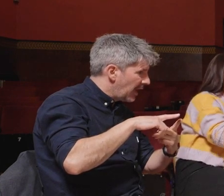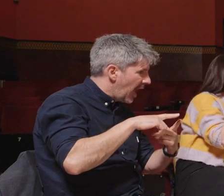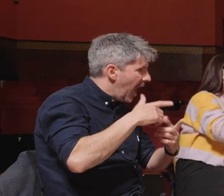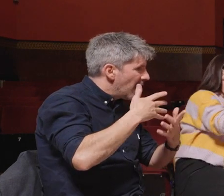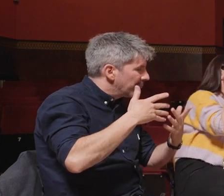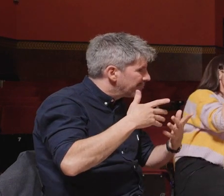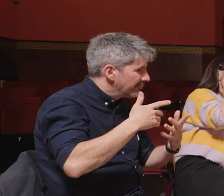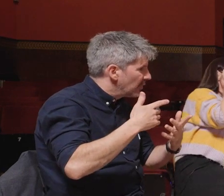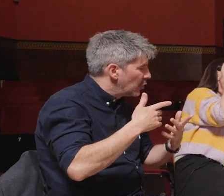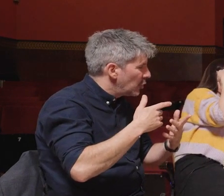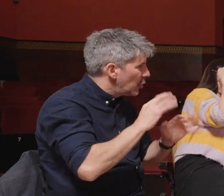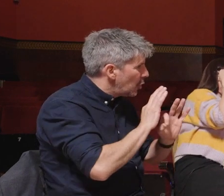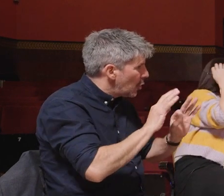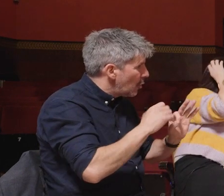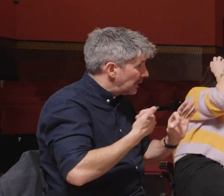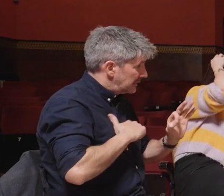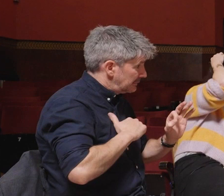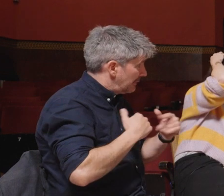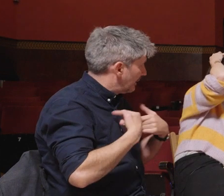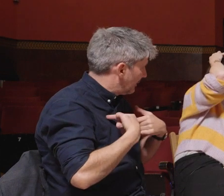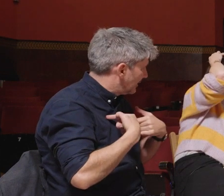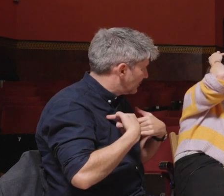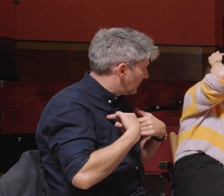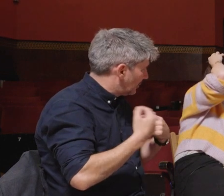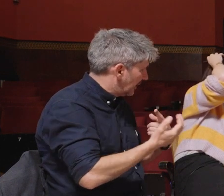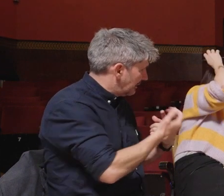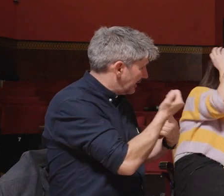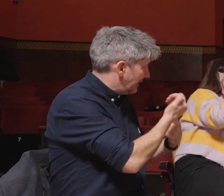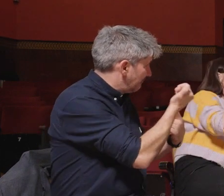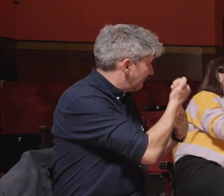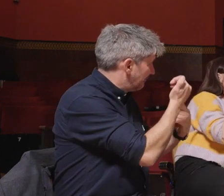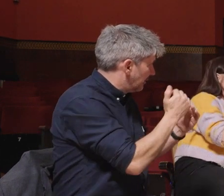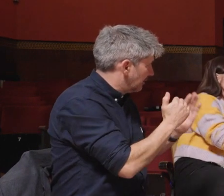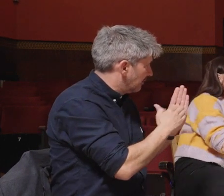There's often an inner voice that is with me lots of the time,